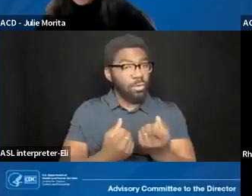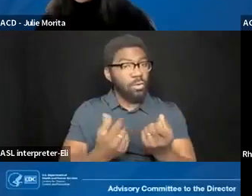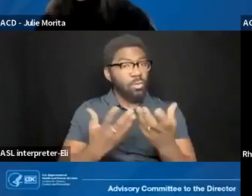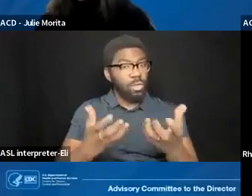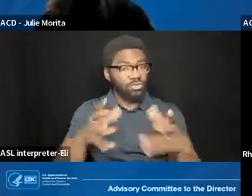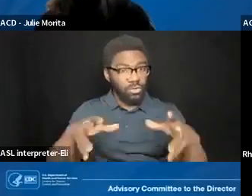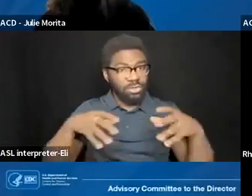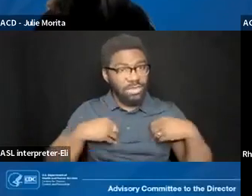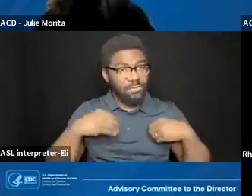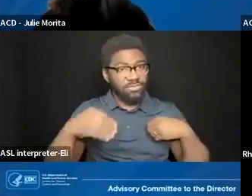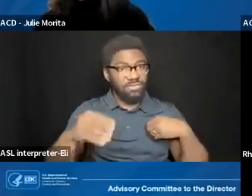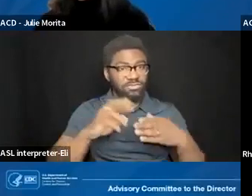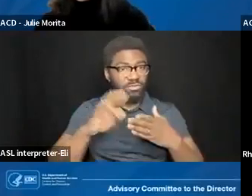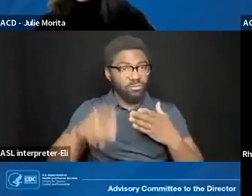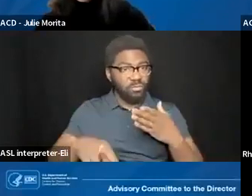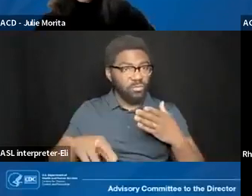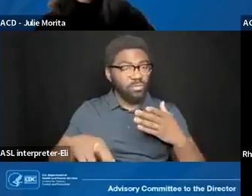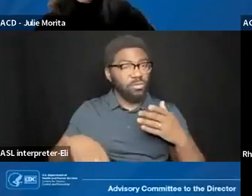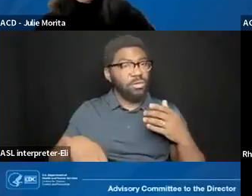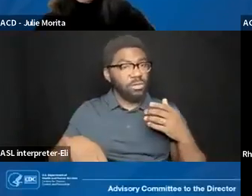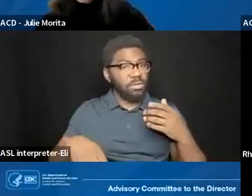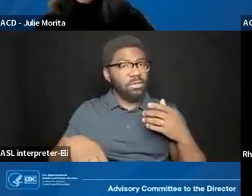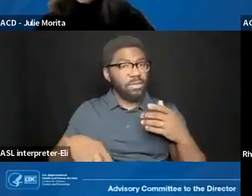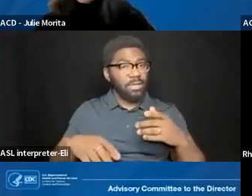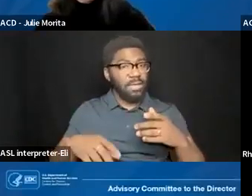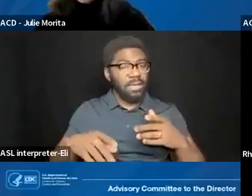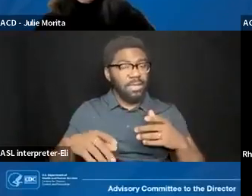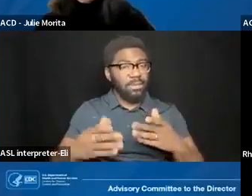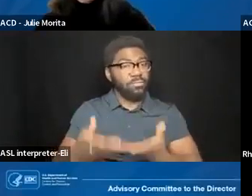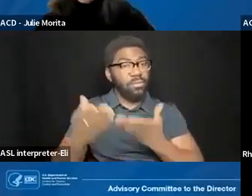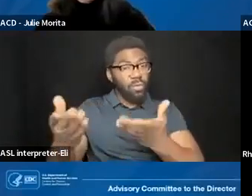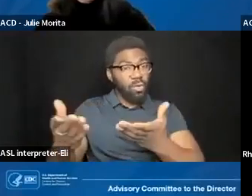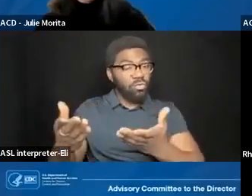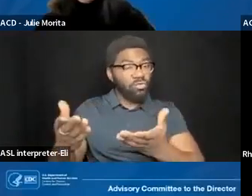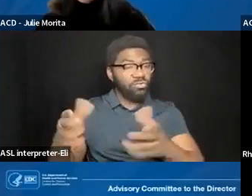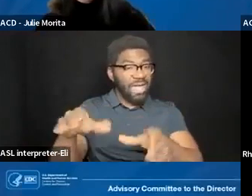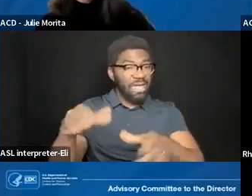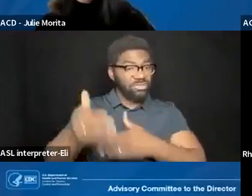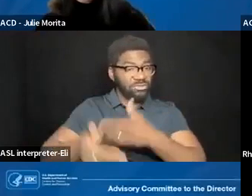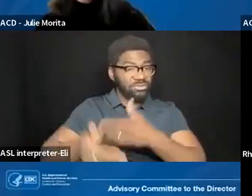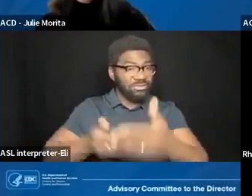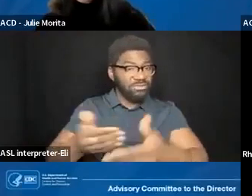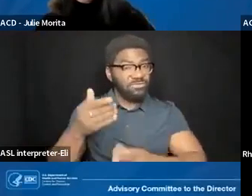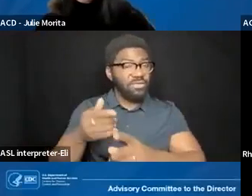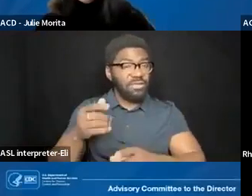and making the action steps proposed as official recommendations from the ACD, signify by raising your hand or saying aye.